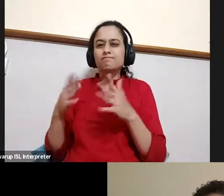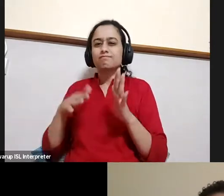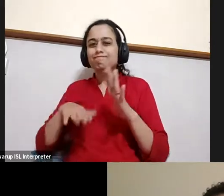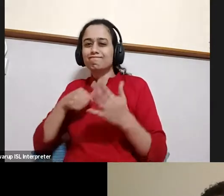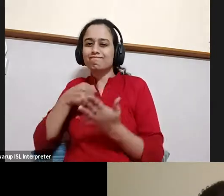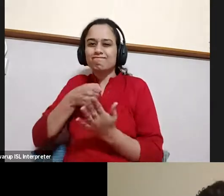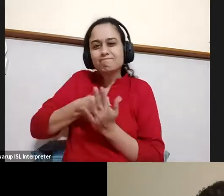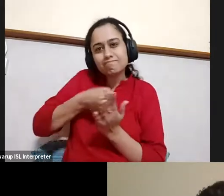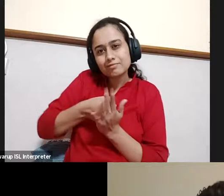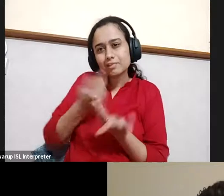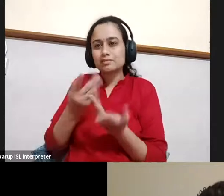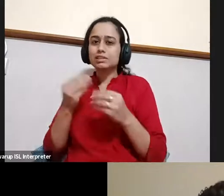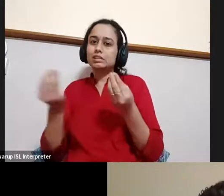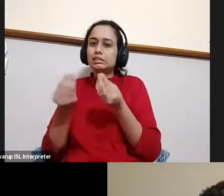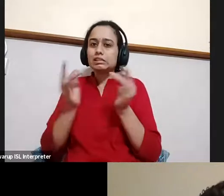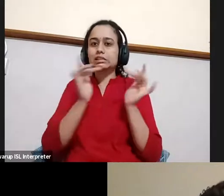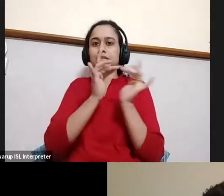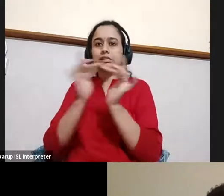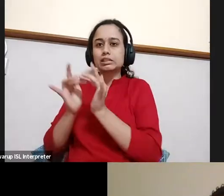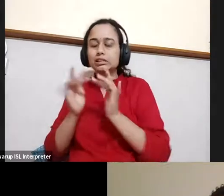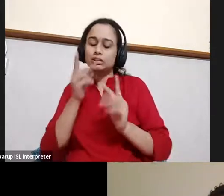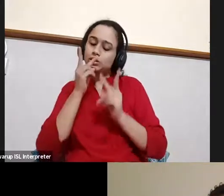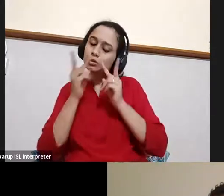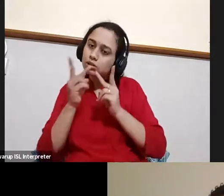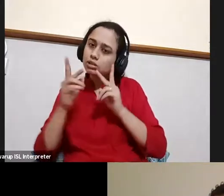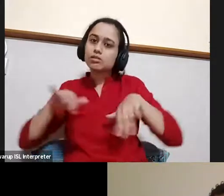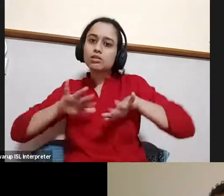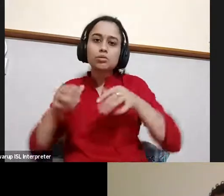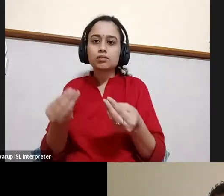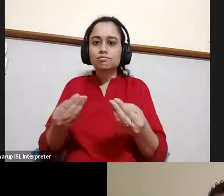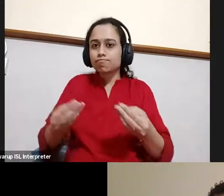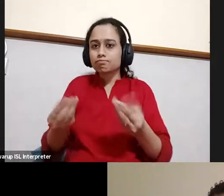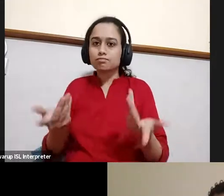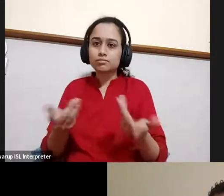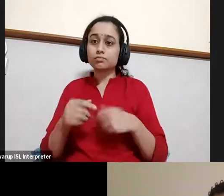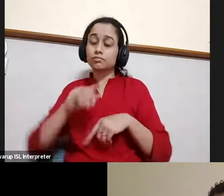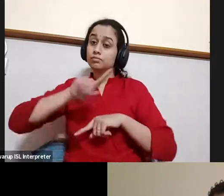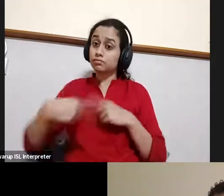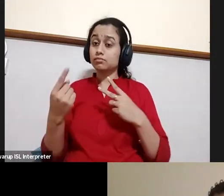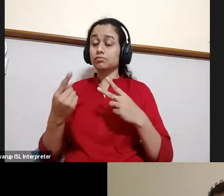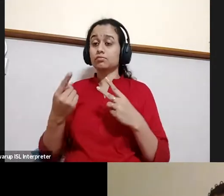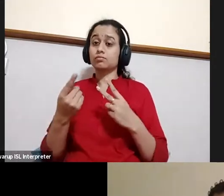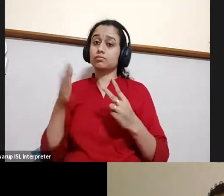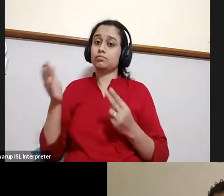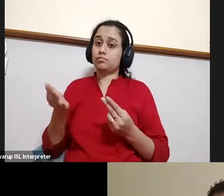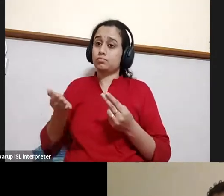of contact sheets just so we could see what we were dealing with then once we had decided